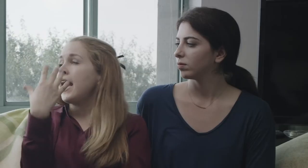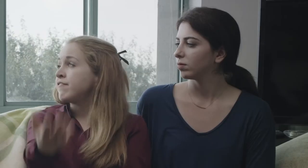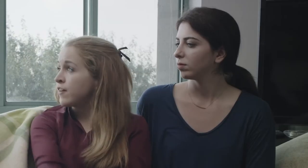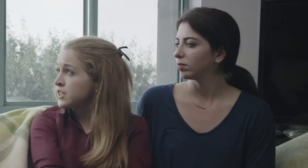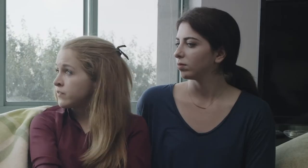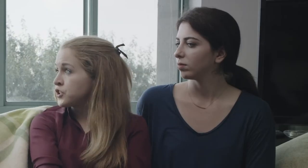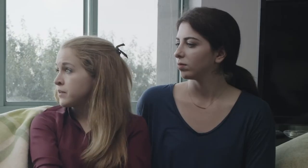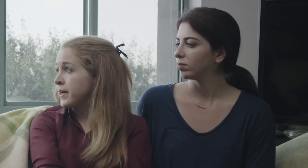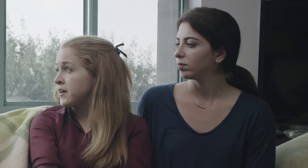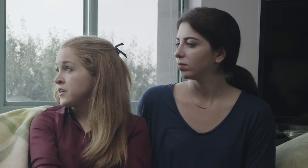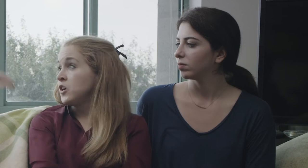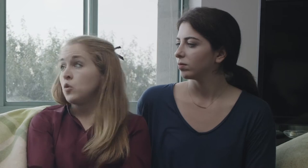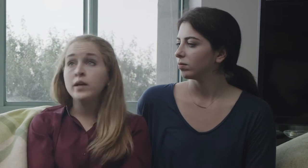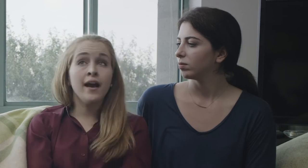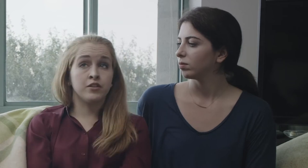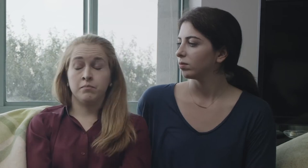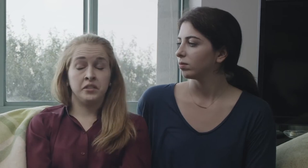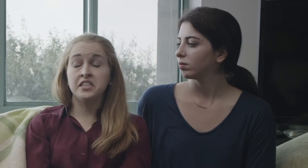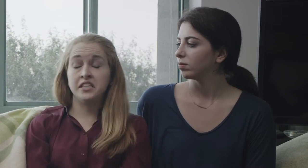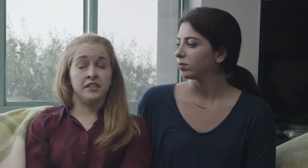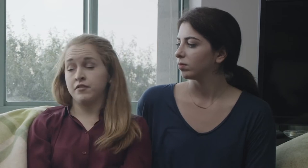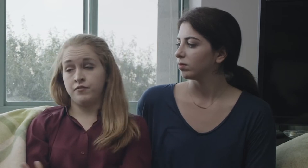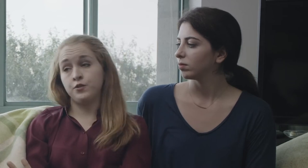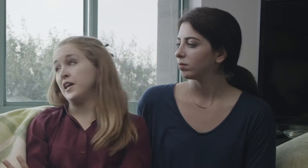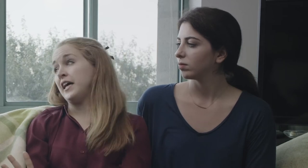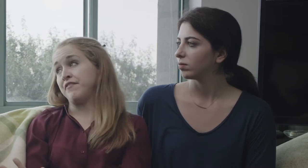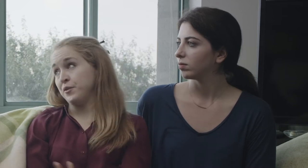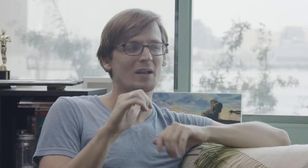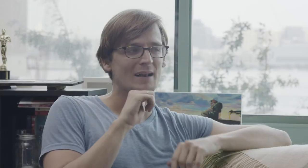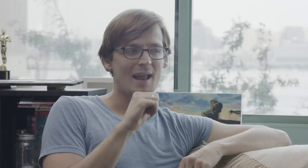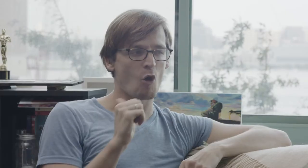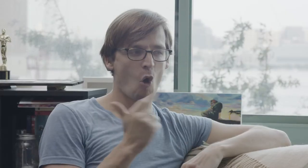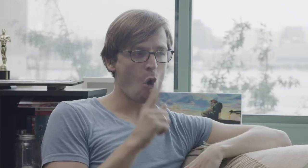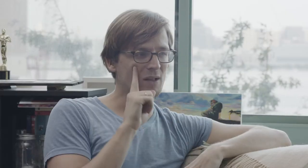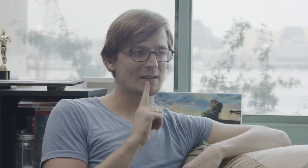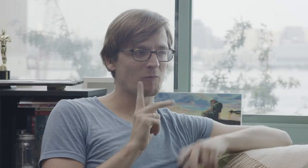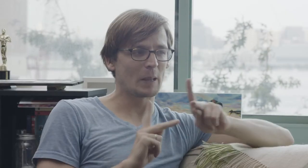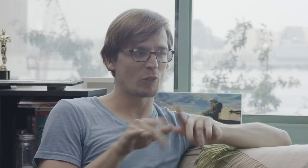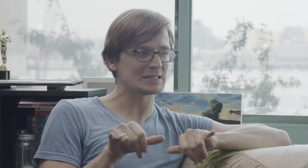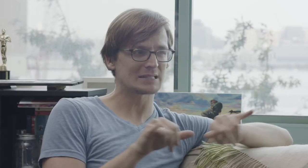I have friends who are visually impaired. We have completely different views on life and the world. I think that it needs